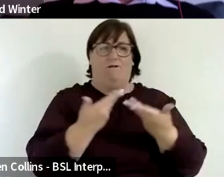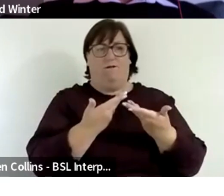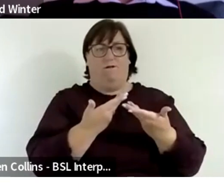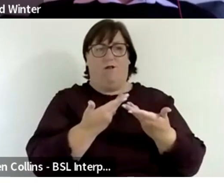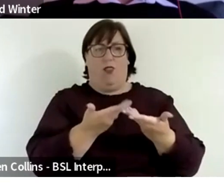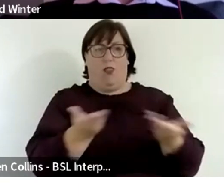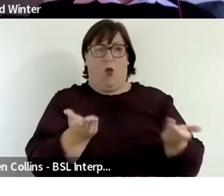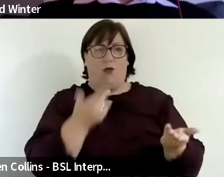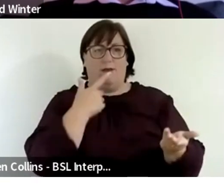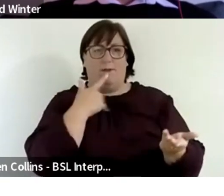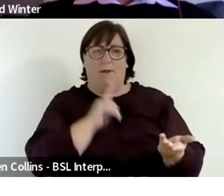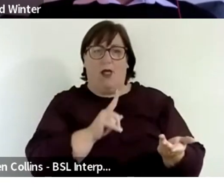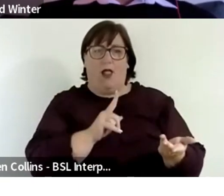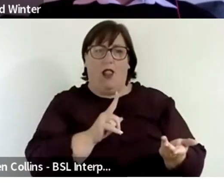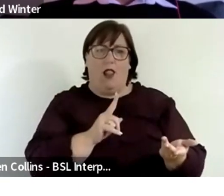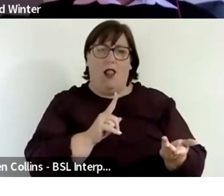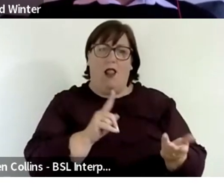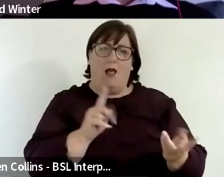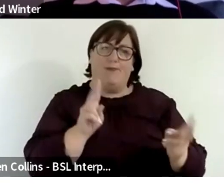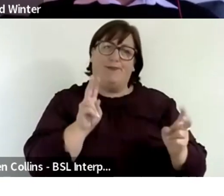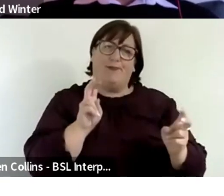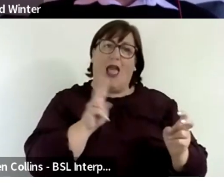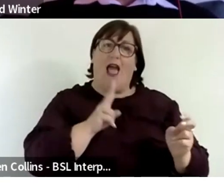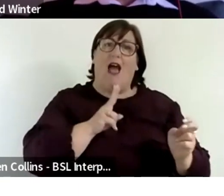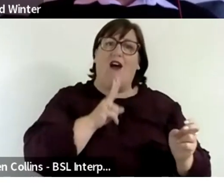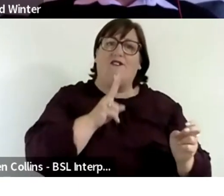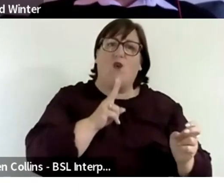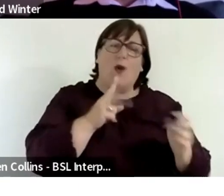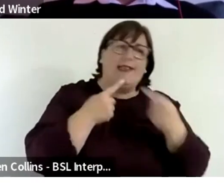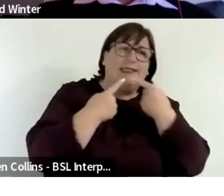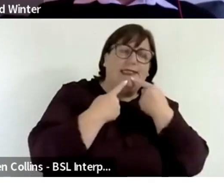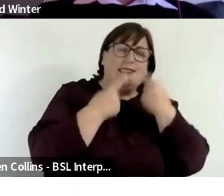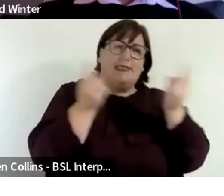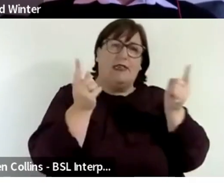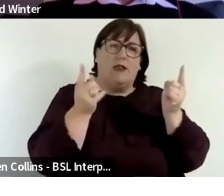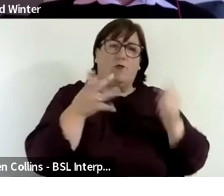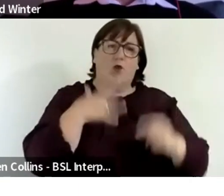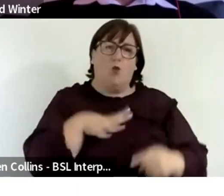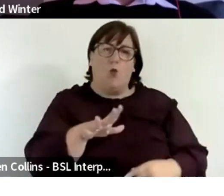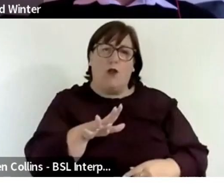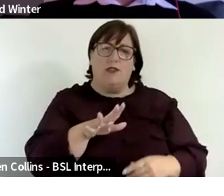We wanted to understand their experience of using public transport and their ideas for improving it.